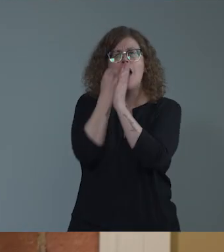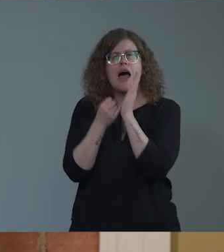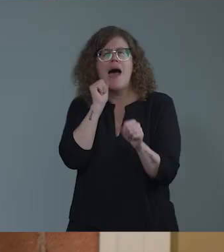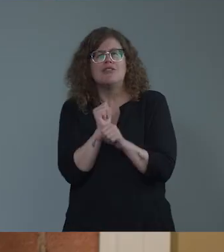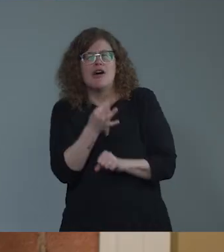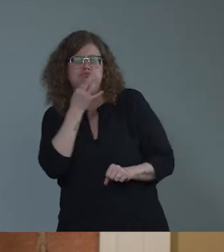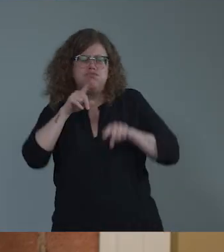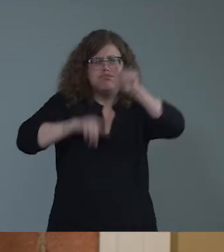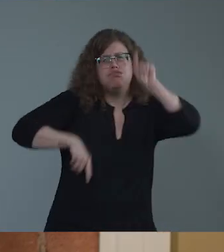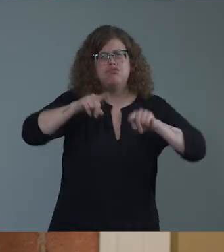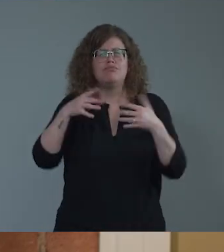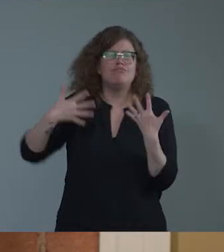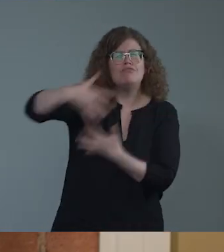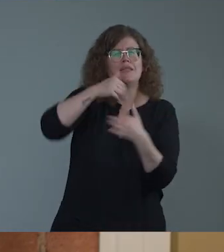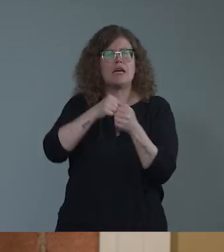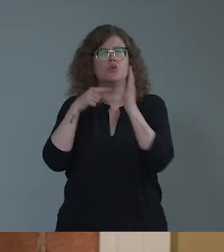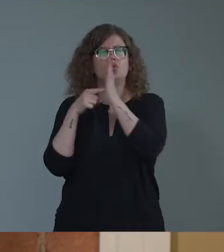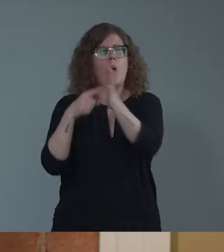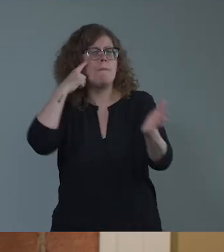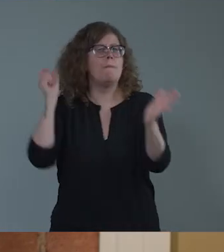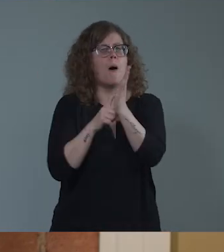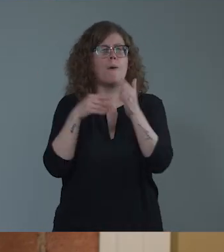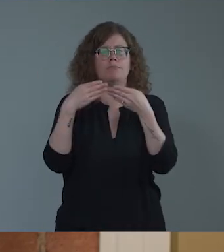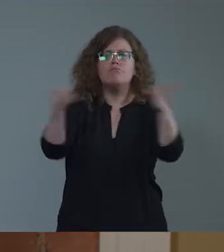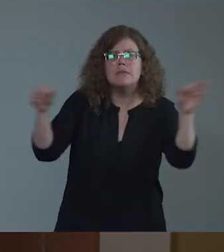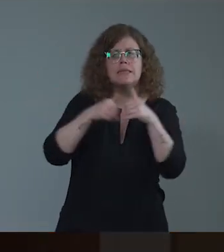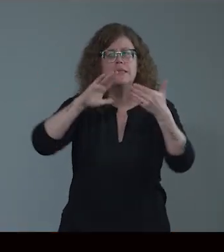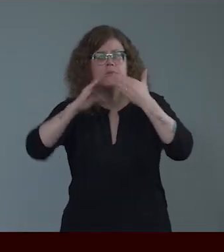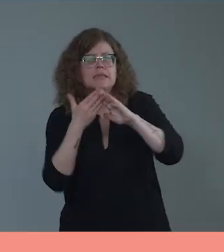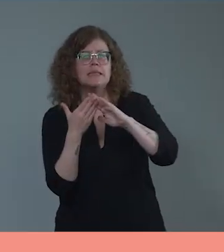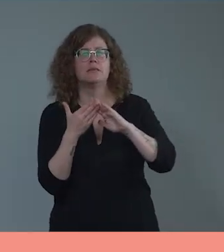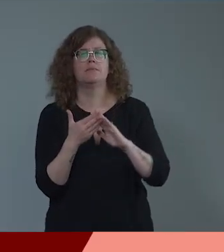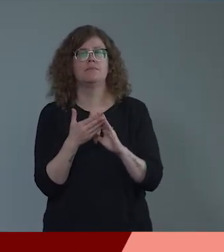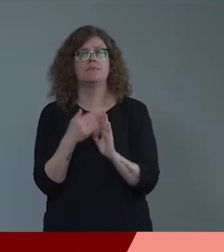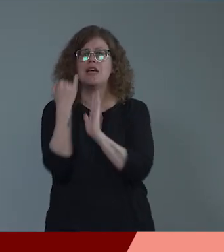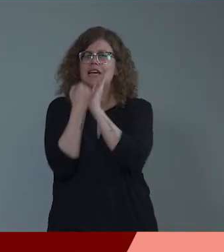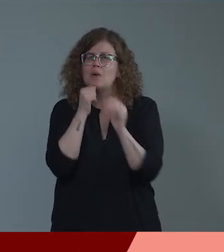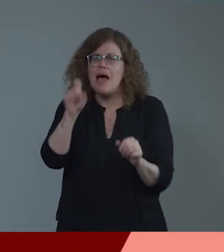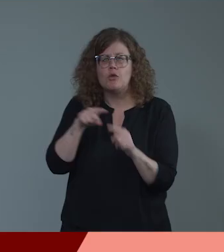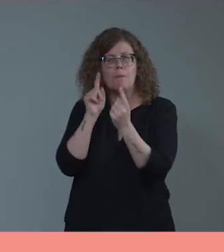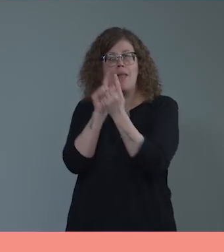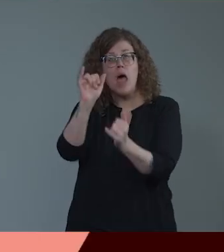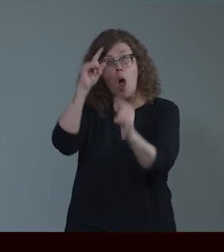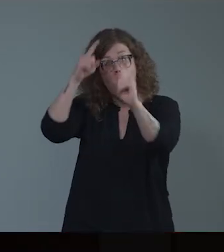So knowing your goals up front will help you choose the artist that's right for you.